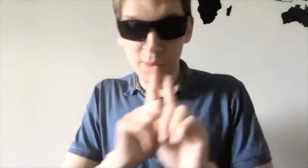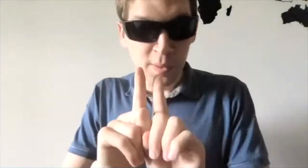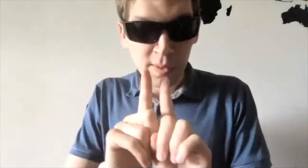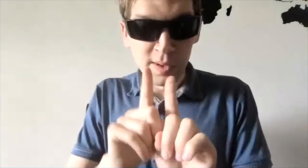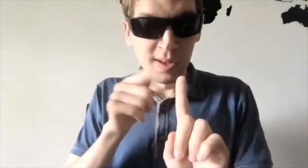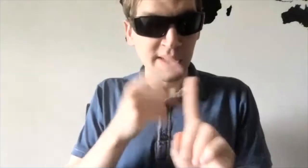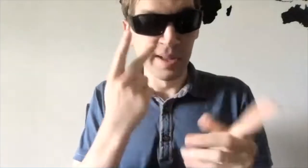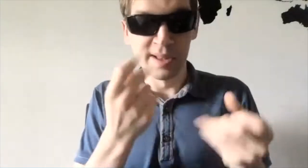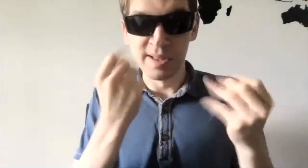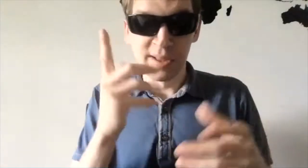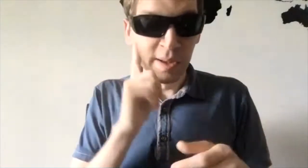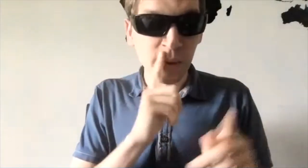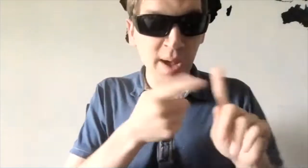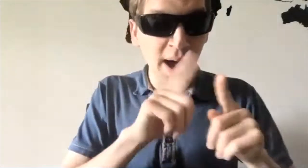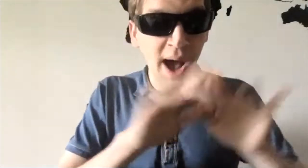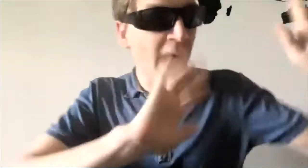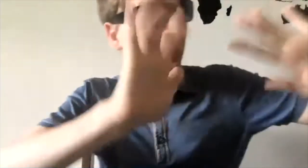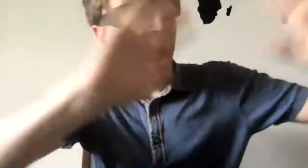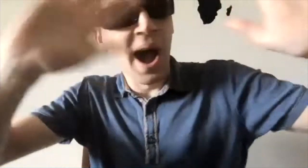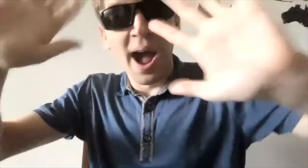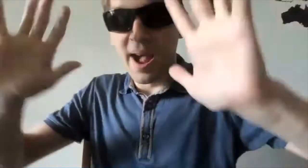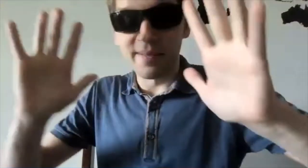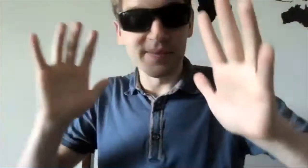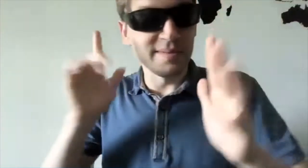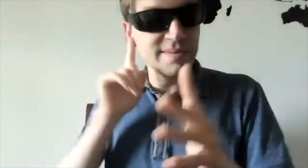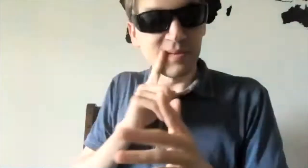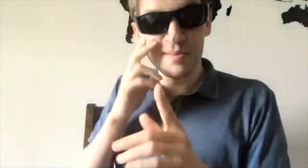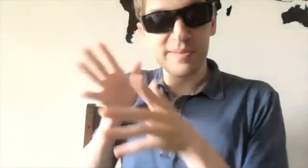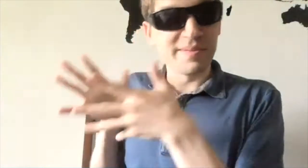A co-navigator, support service provider, will try to get that information